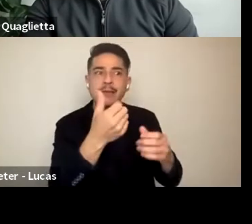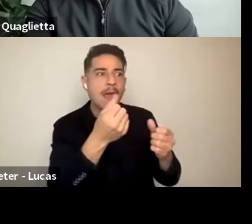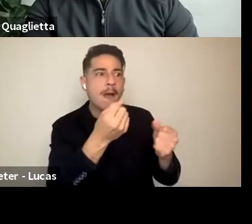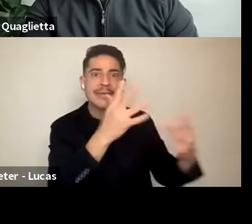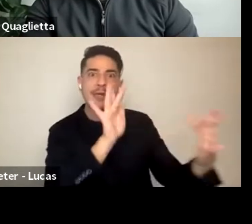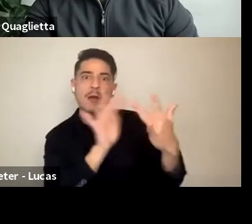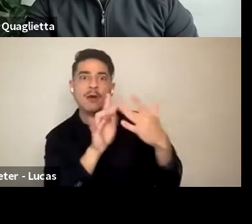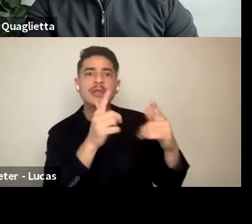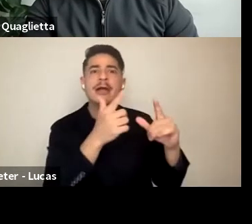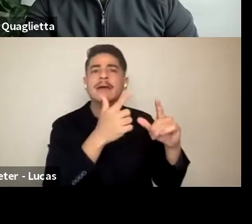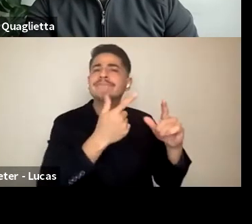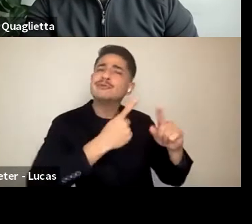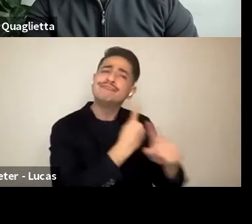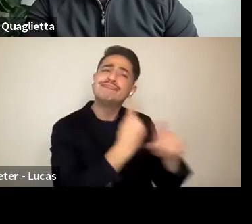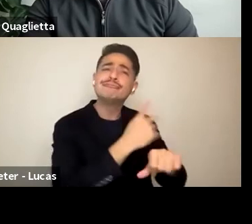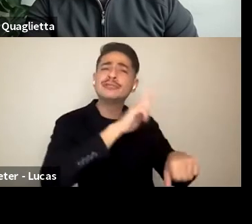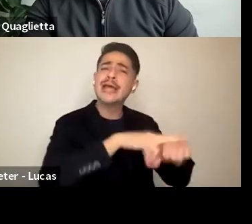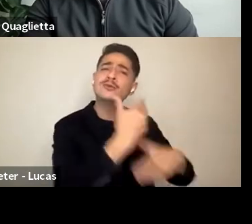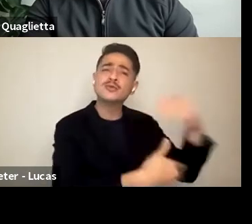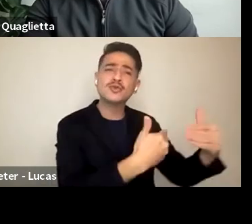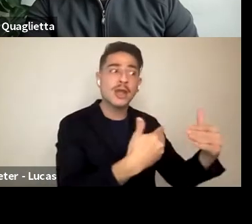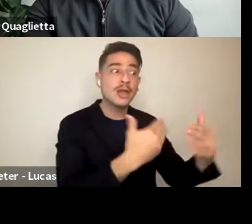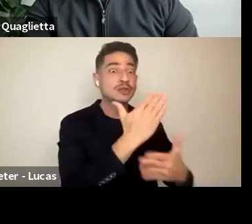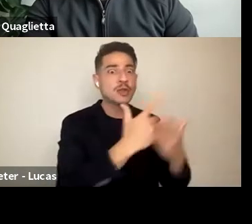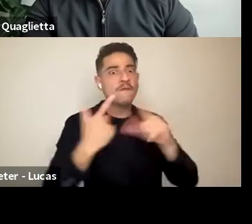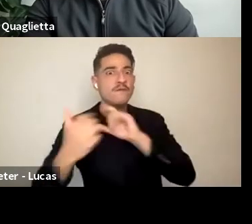how much is the revenue, at least a rough number from the